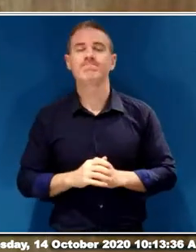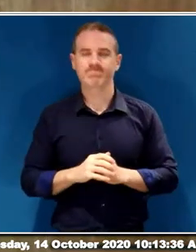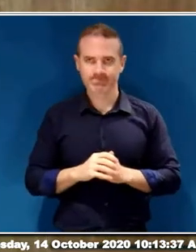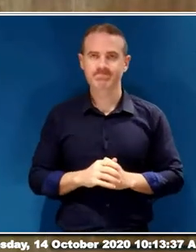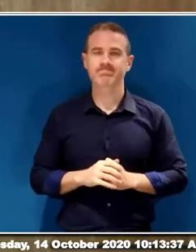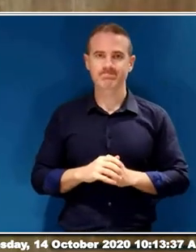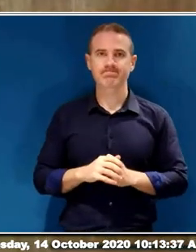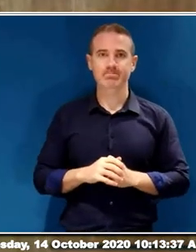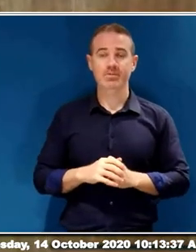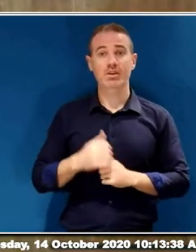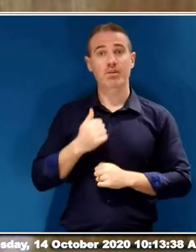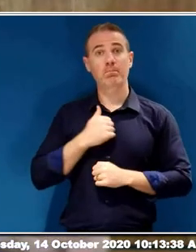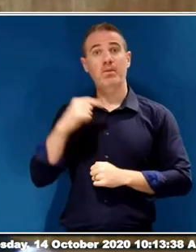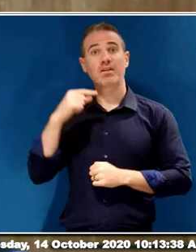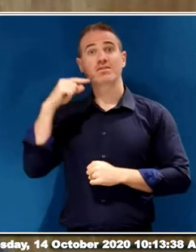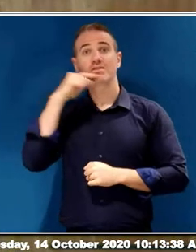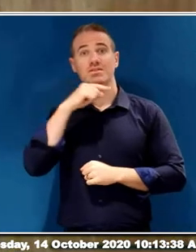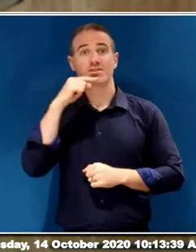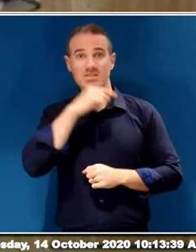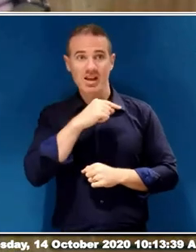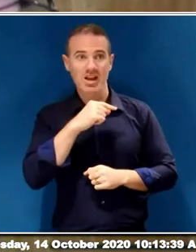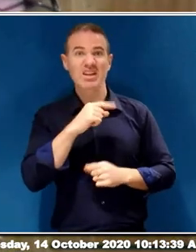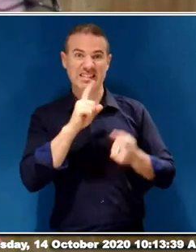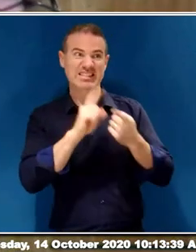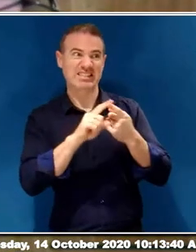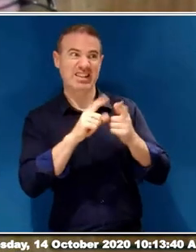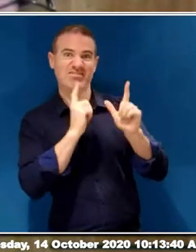“advancement centre”, so the Special Education Unit.